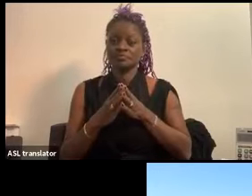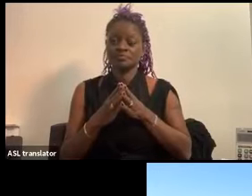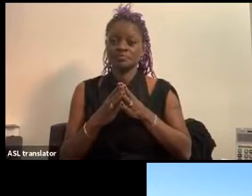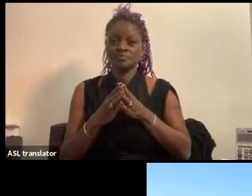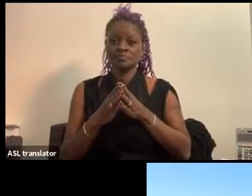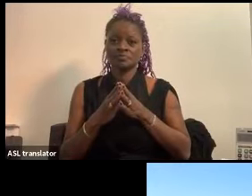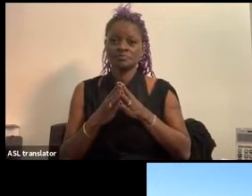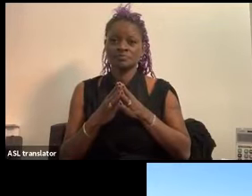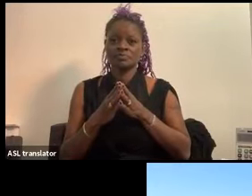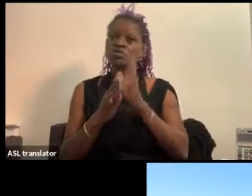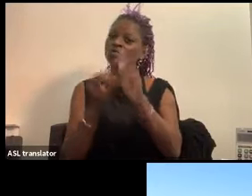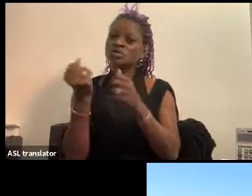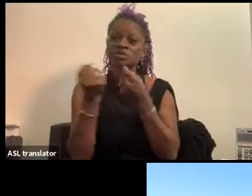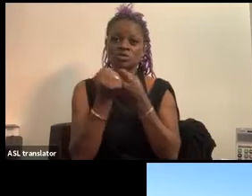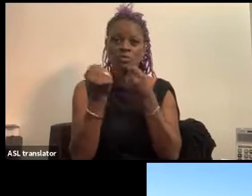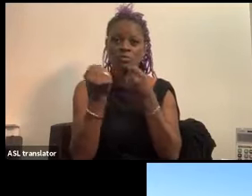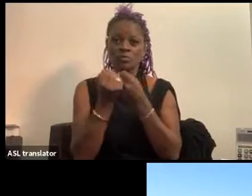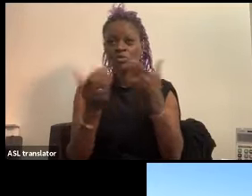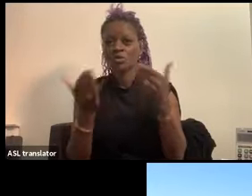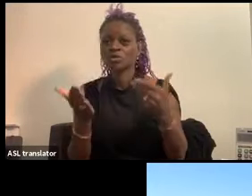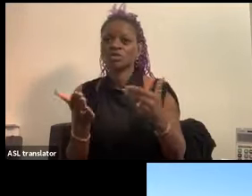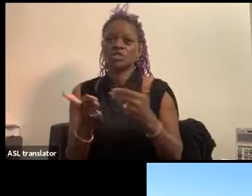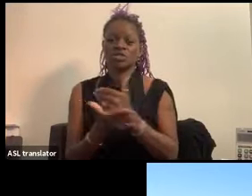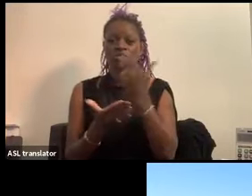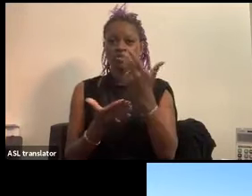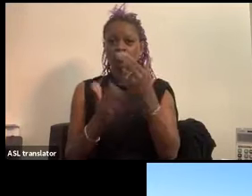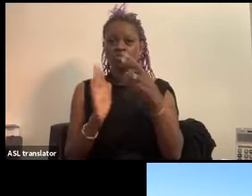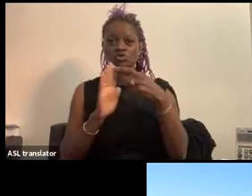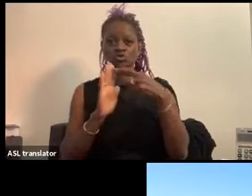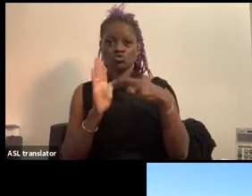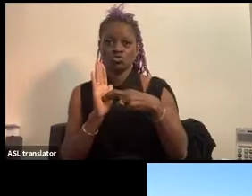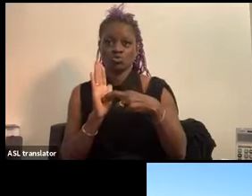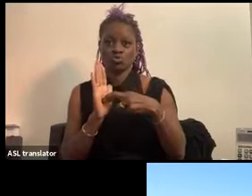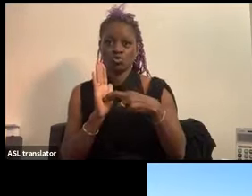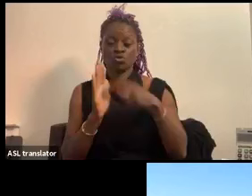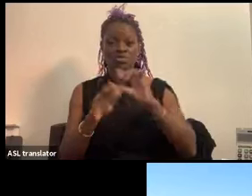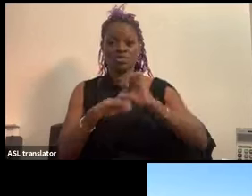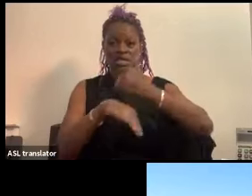We support this new guidance by the CDC and we are actually in that group